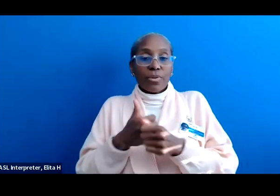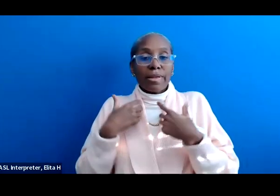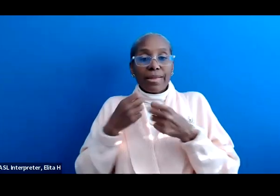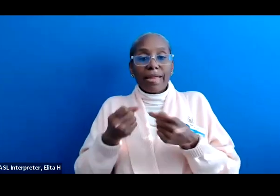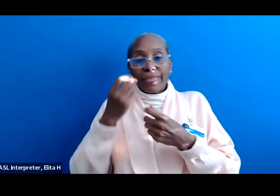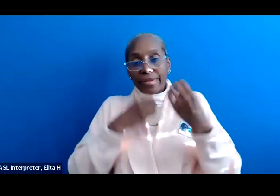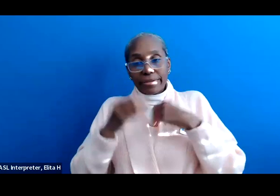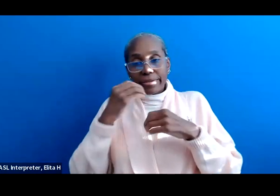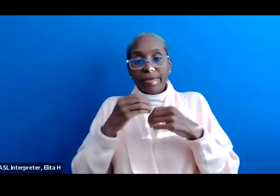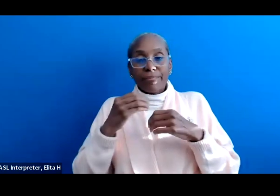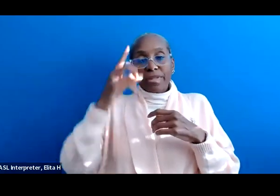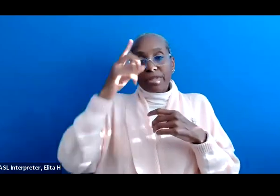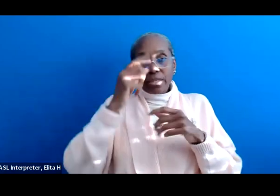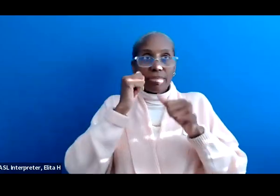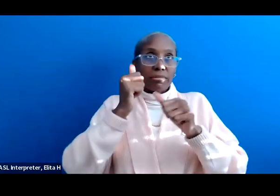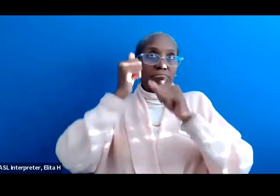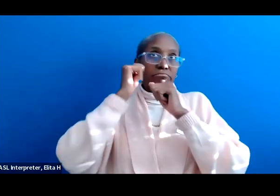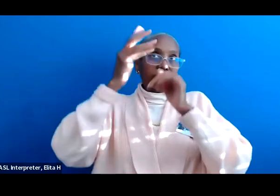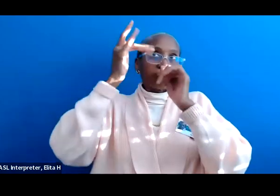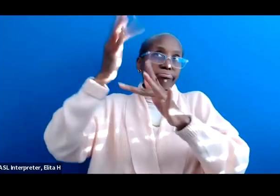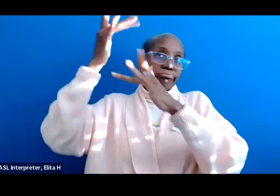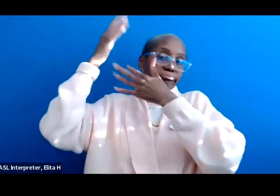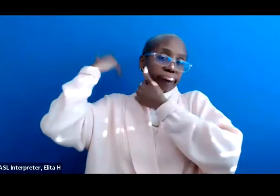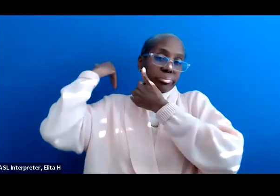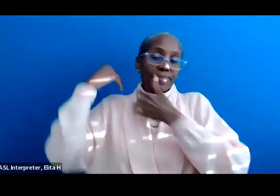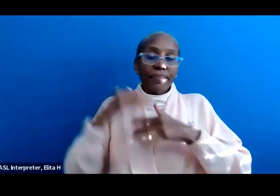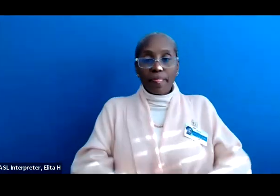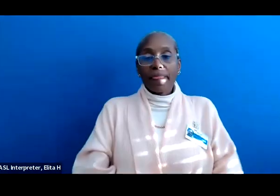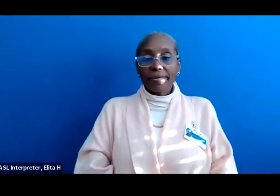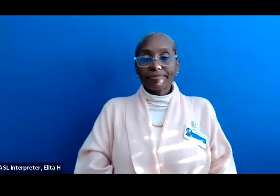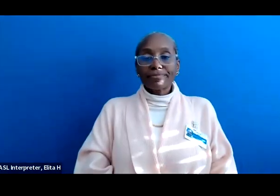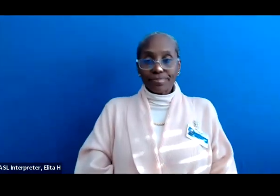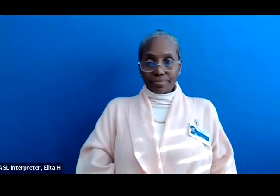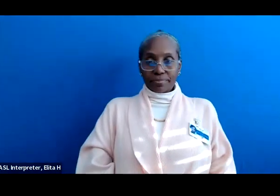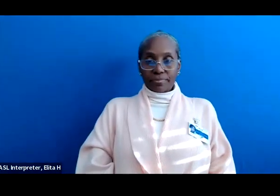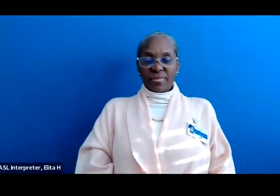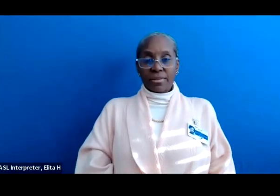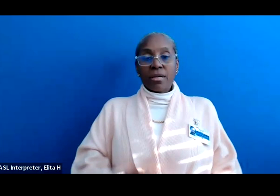Think about our ancestors back when they were hunters and gatherers.